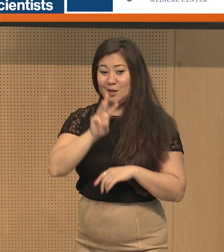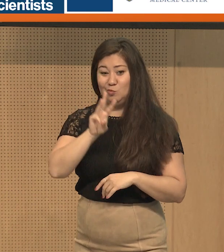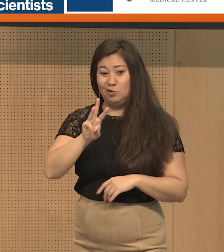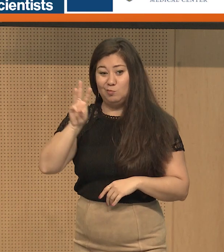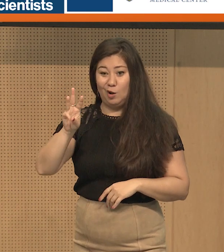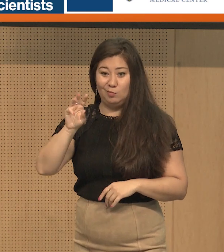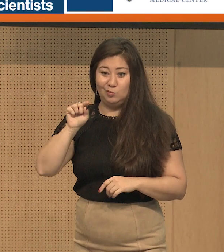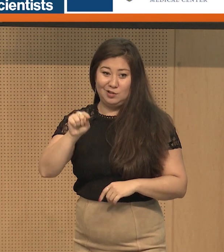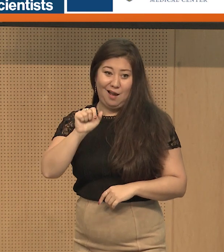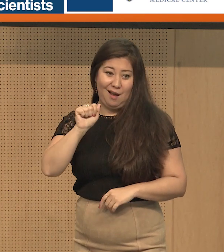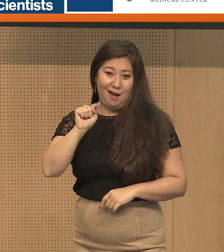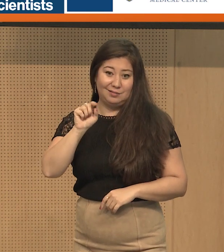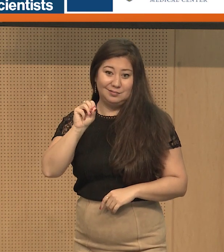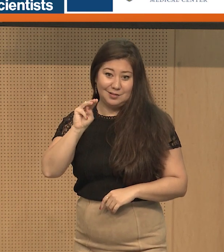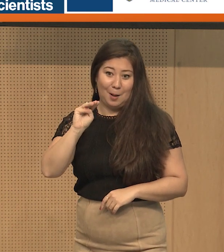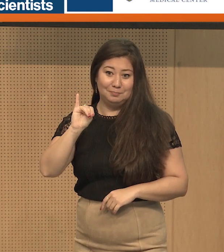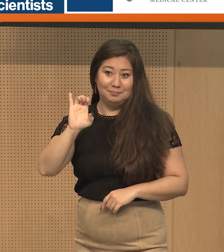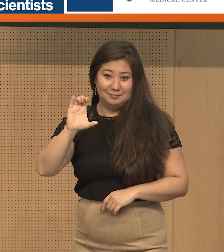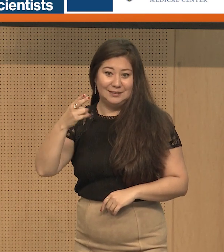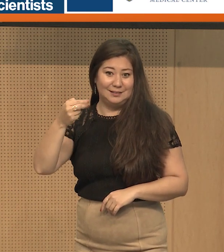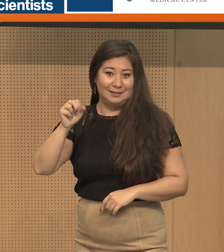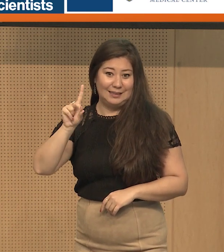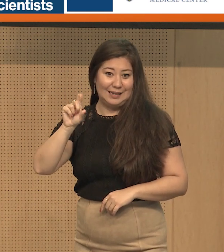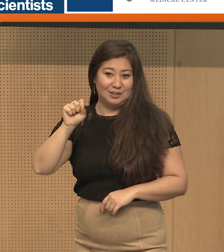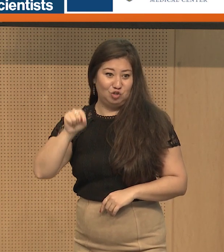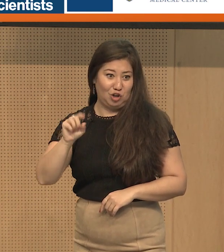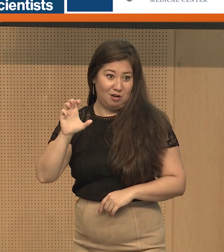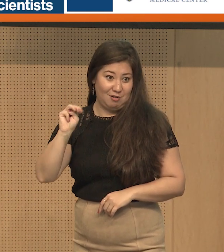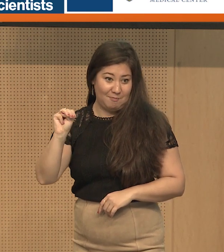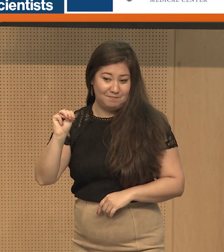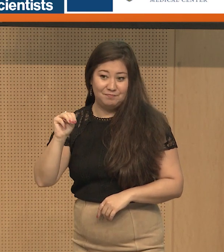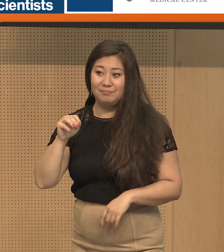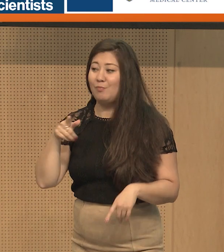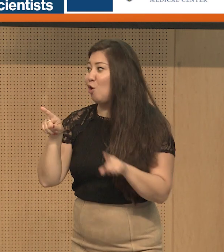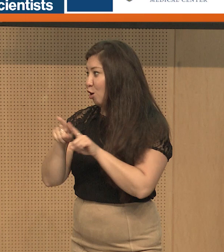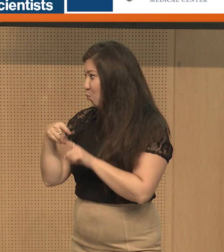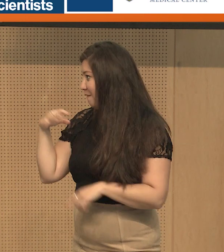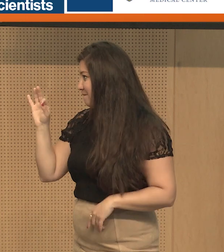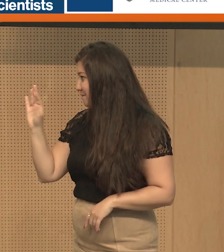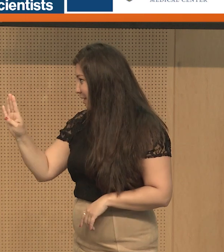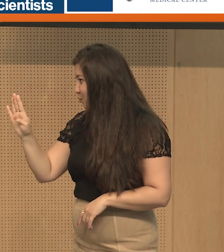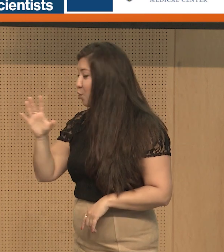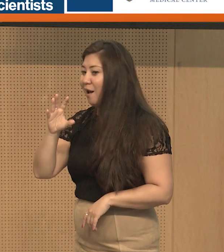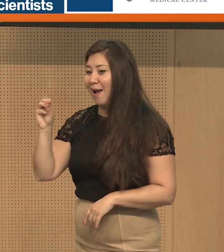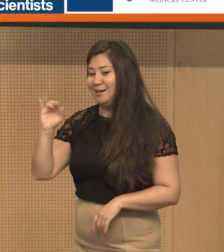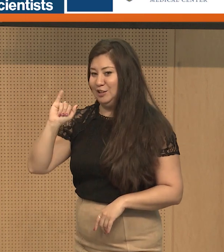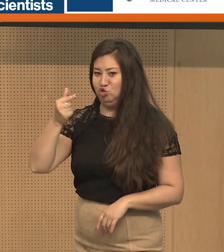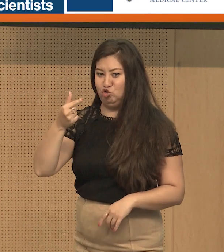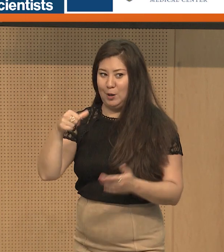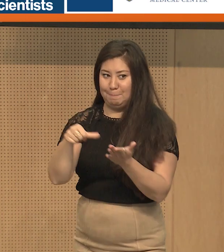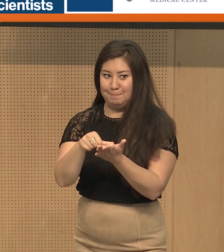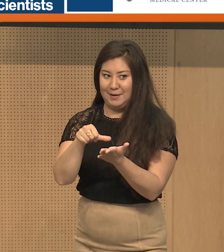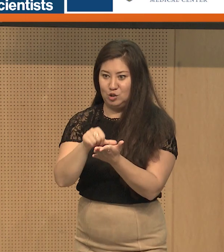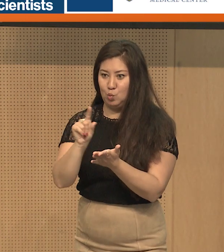So, it's www.atomichands.com. We are also on Facebook and Instagram.